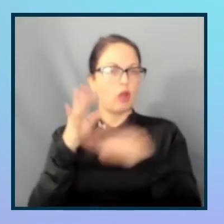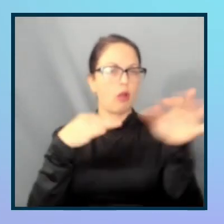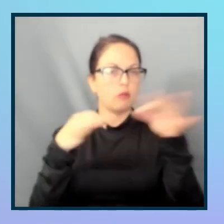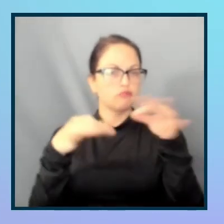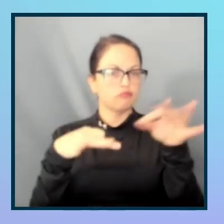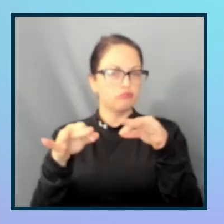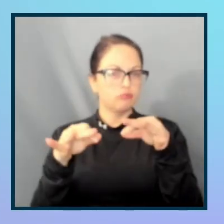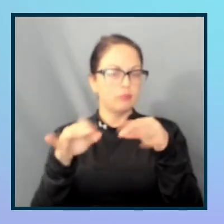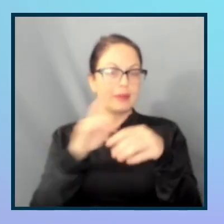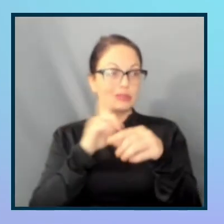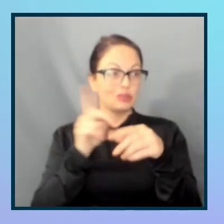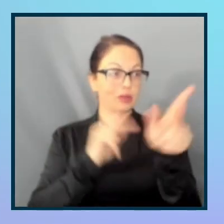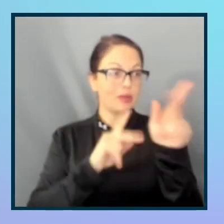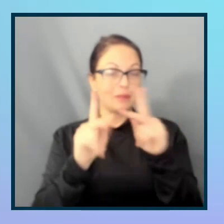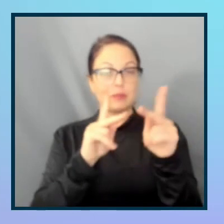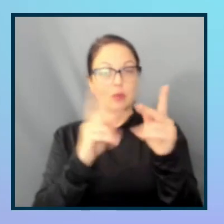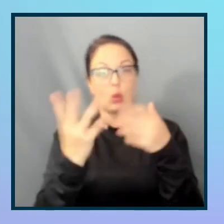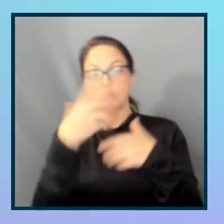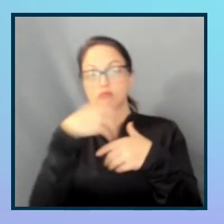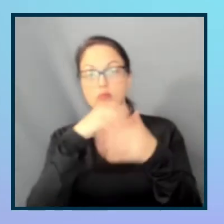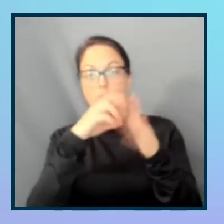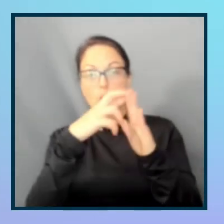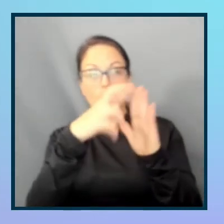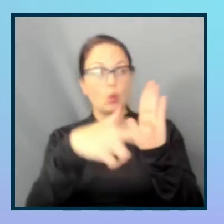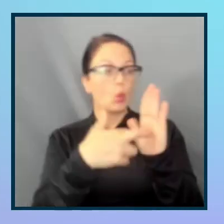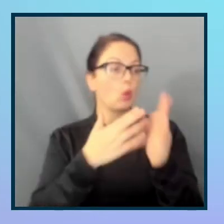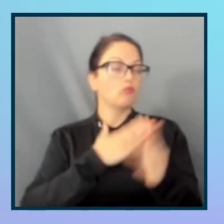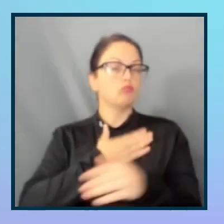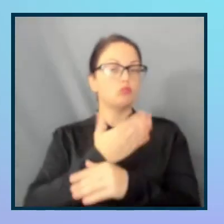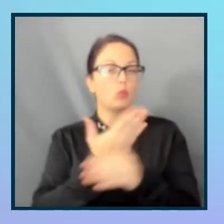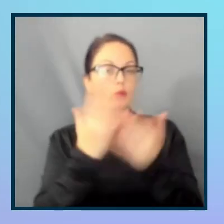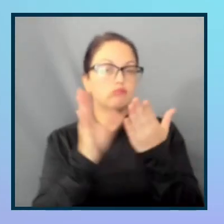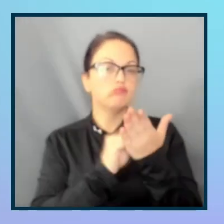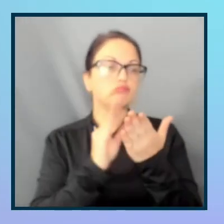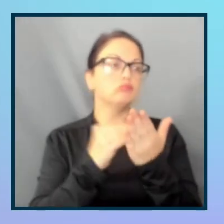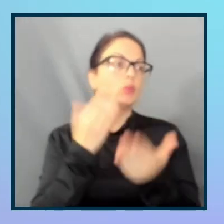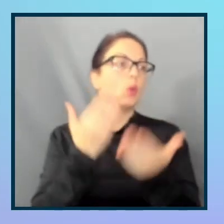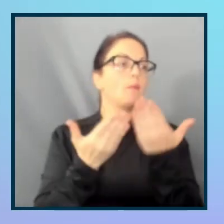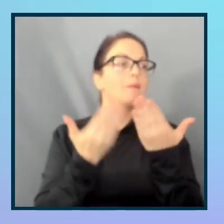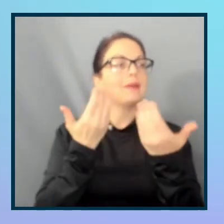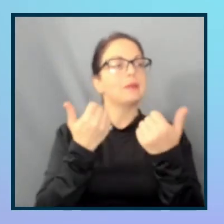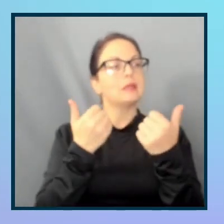who come into these roles are willing to learn, or maybe it's tied to performance goals,